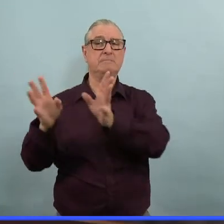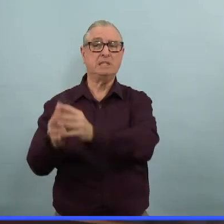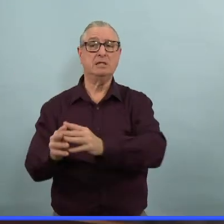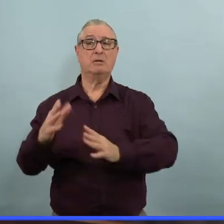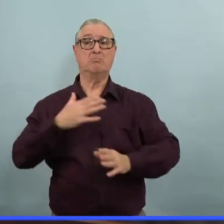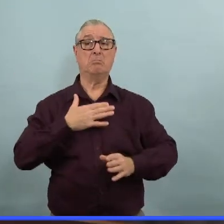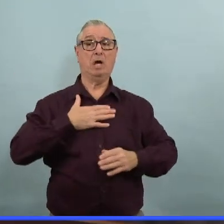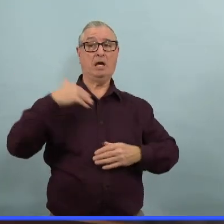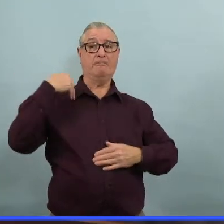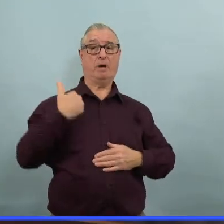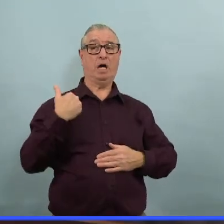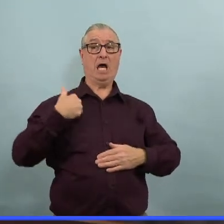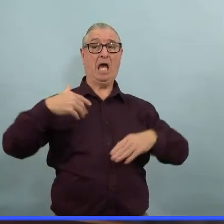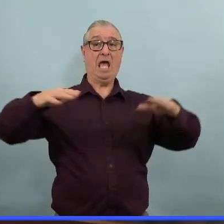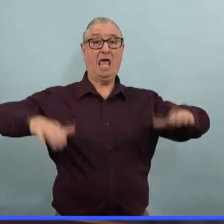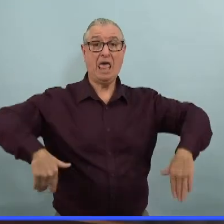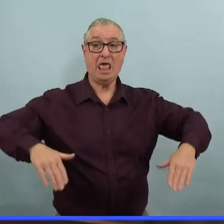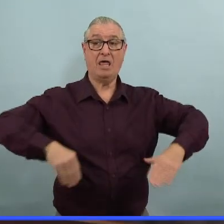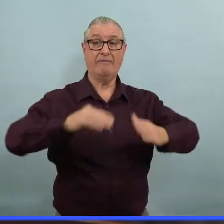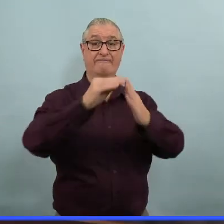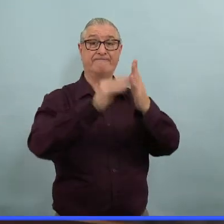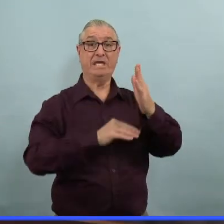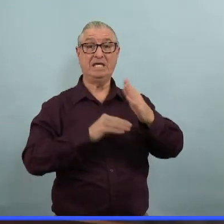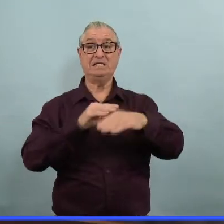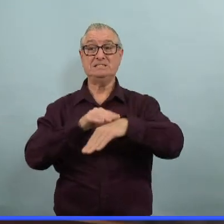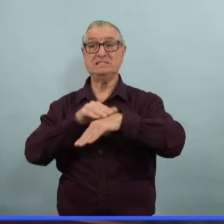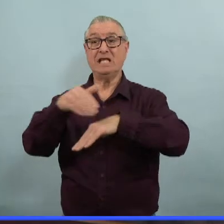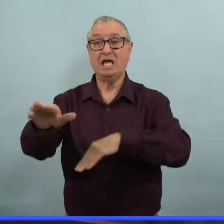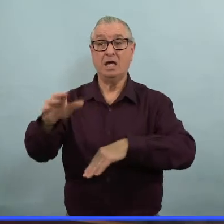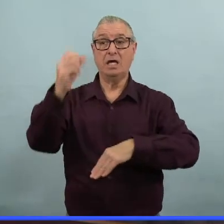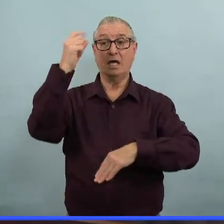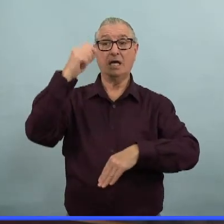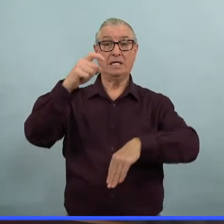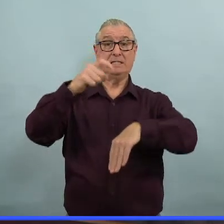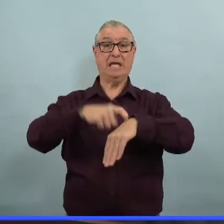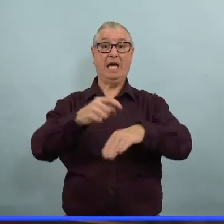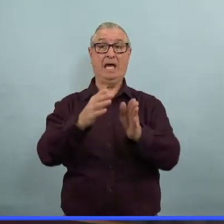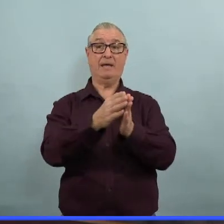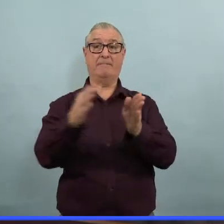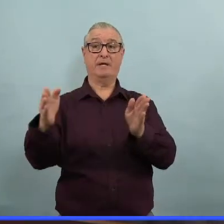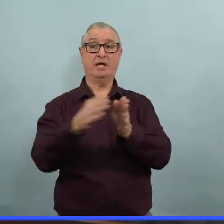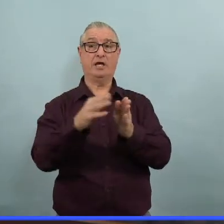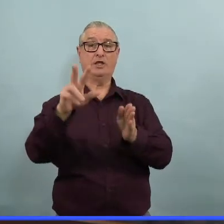so to say that these assets the disposition of these assets was not disclosed is wrong it was